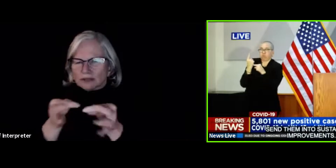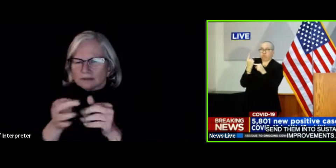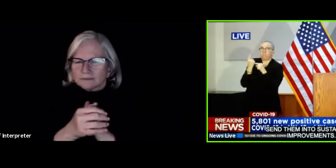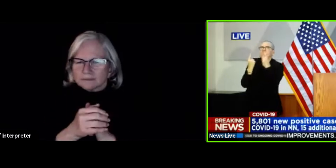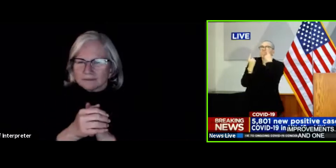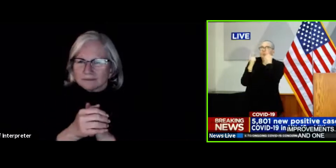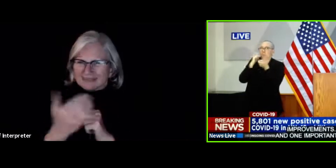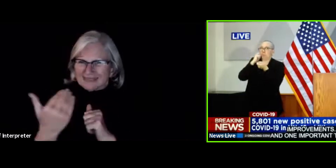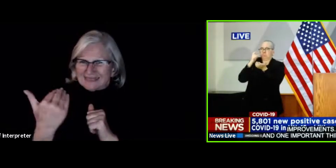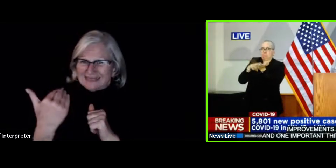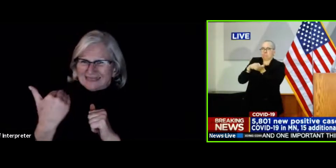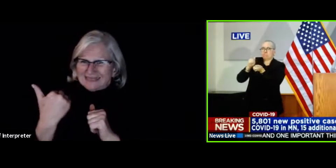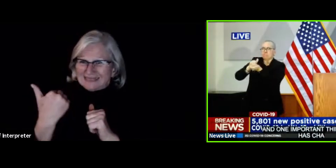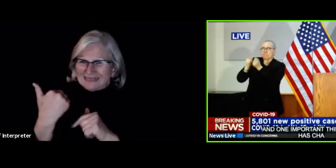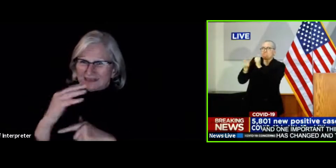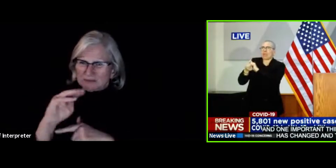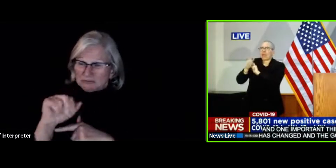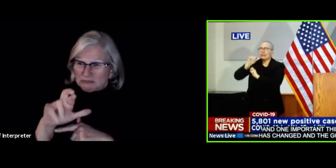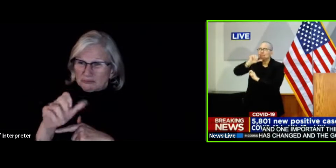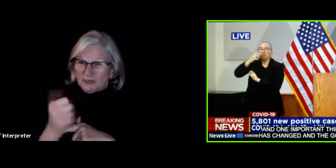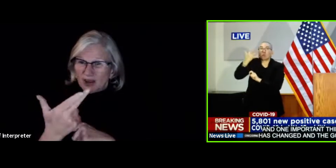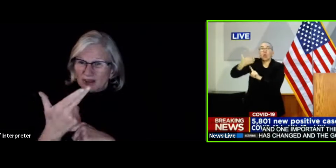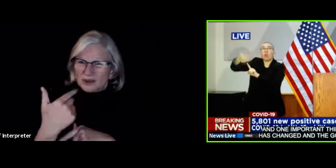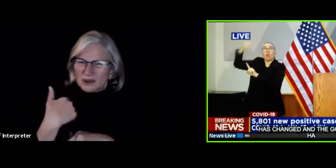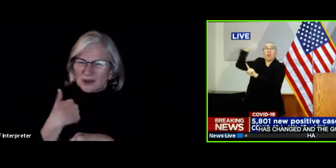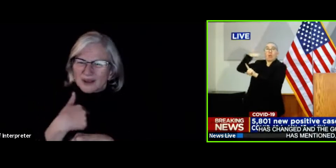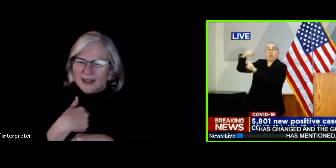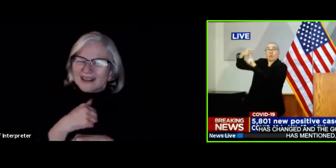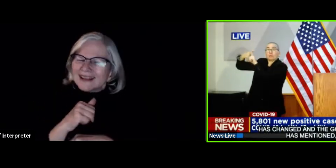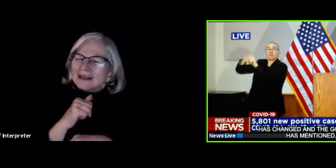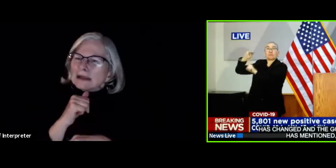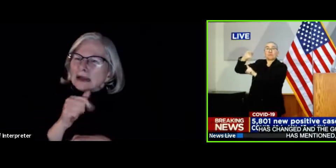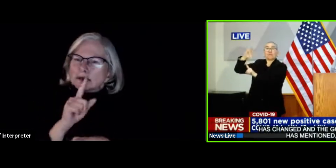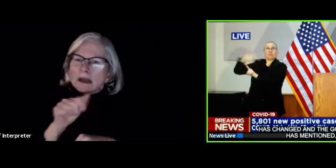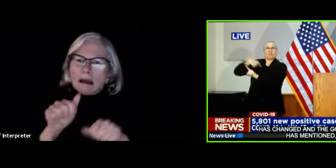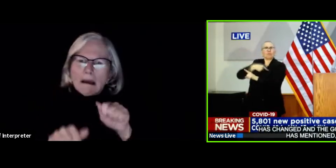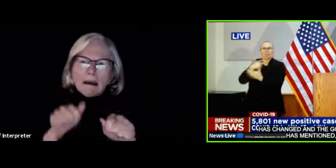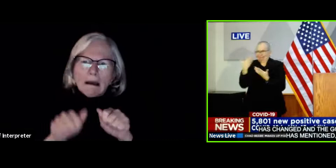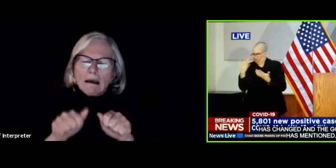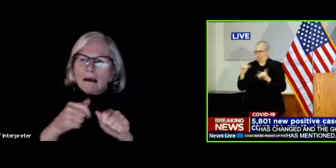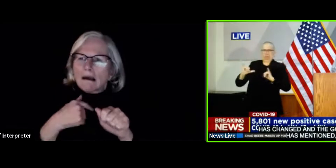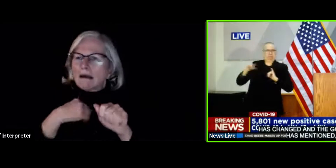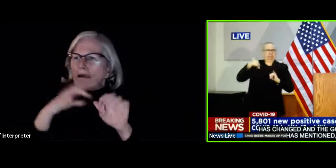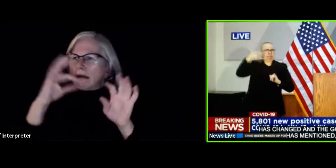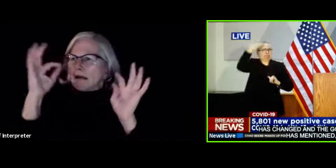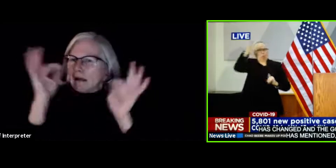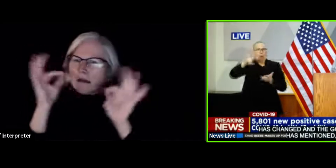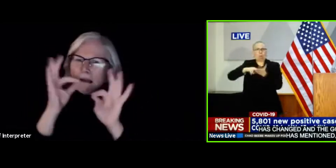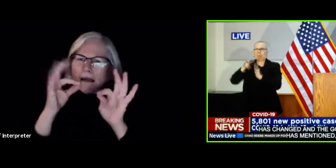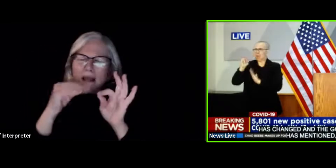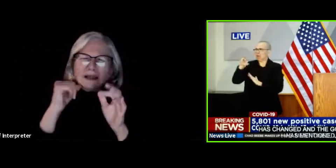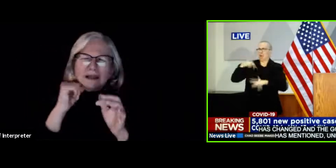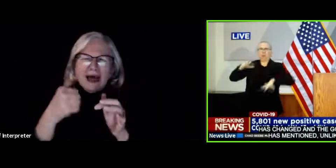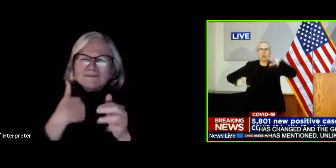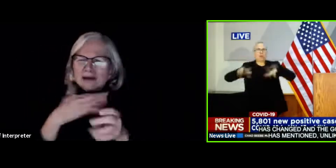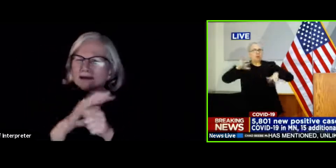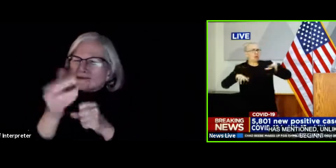WE REALLY DIDN'T KNOW WHAT WE WERE FACING, WE HAD NO IDEAS THE DEGREE TO WHICH WE COULD CONTROL THE SPREADS OF THIS